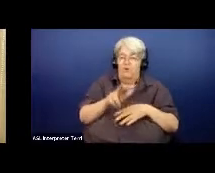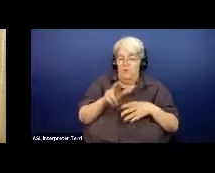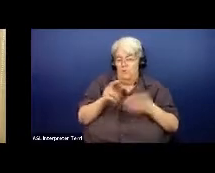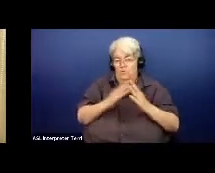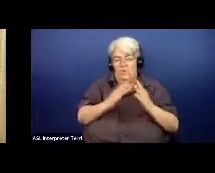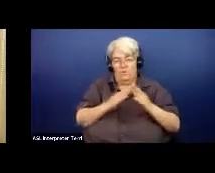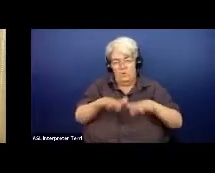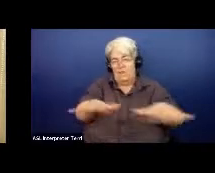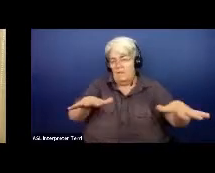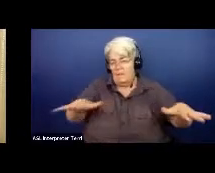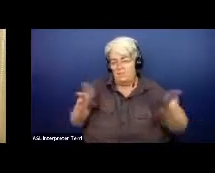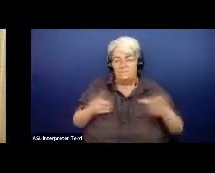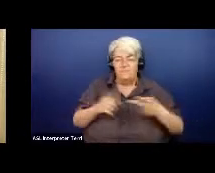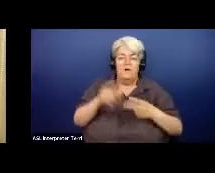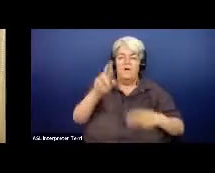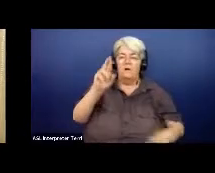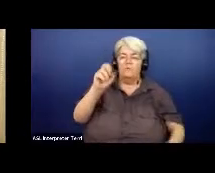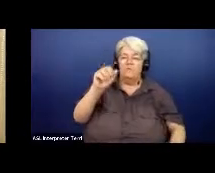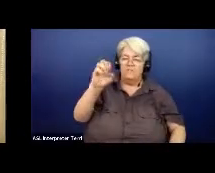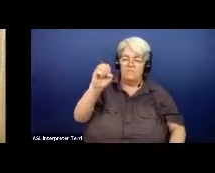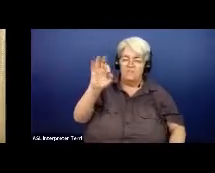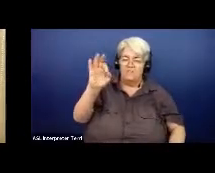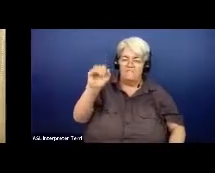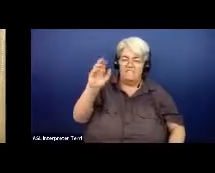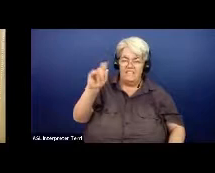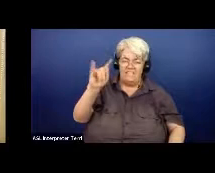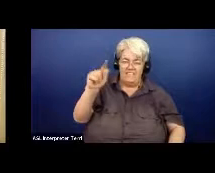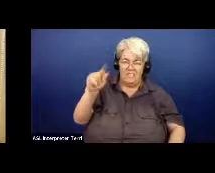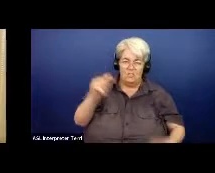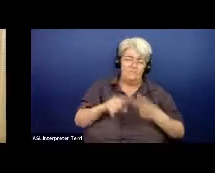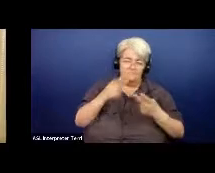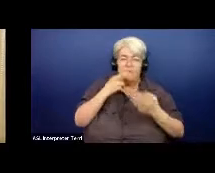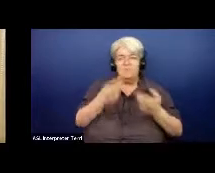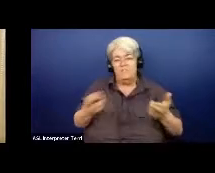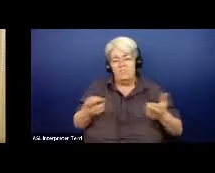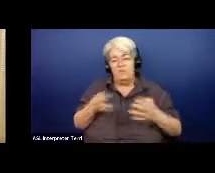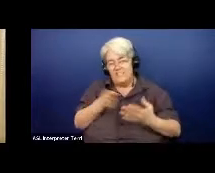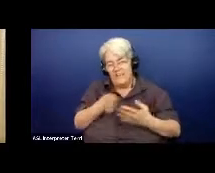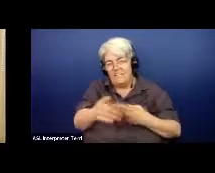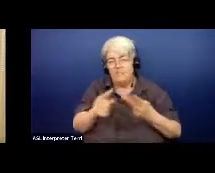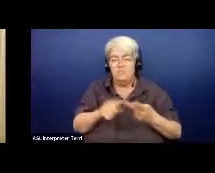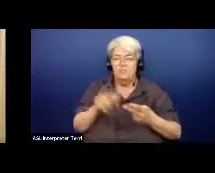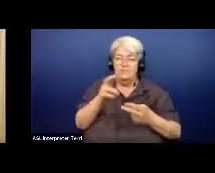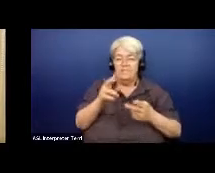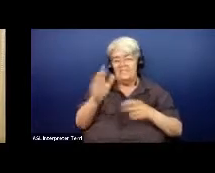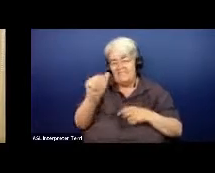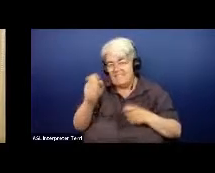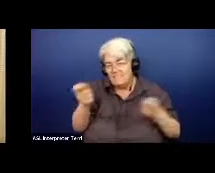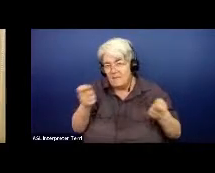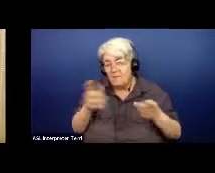you've heard it called resource facilitation today, resource navigation, case management. Where there are states that those